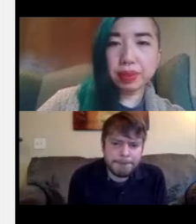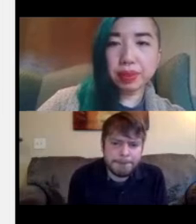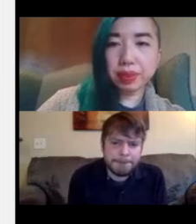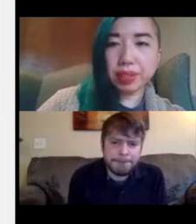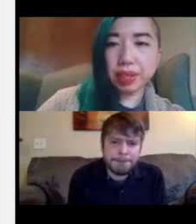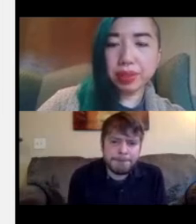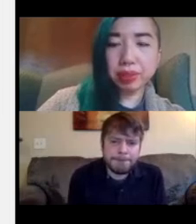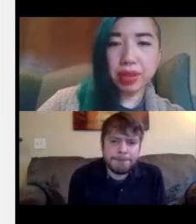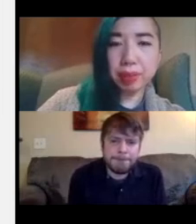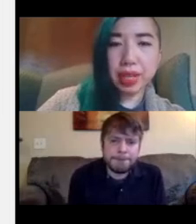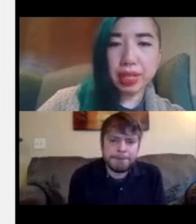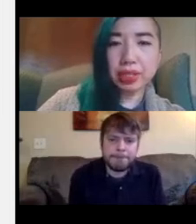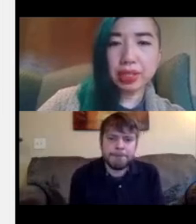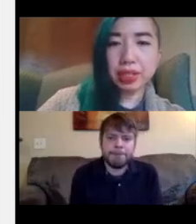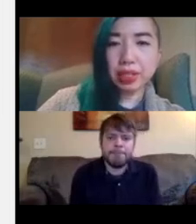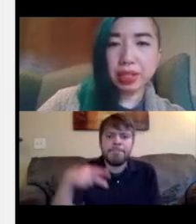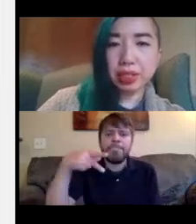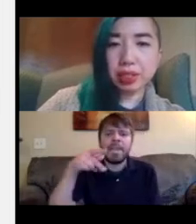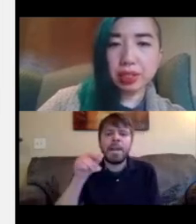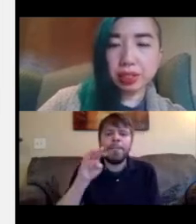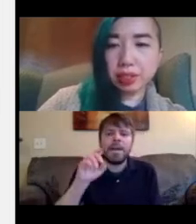Mhm. Get a language of fragmentation here. Mhm.